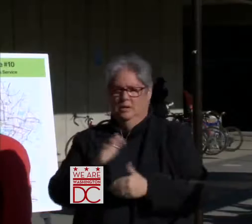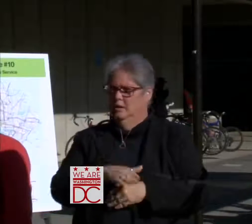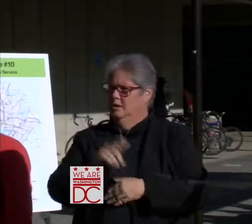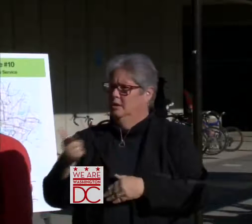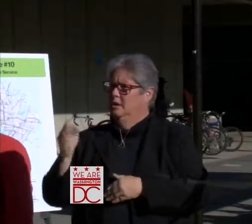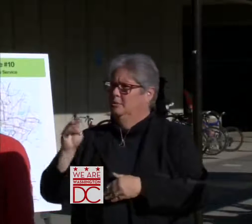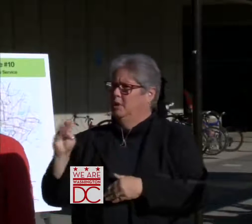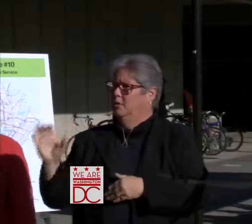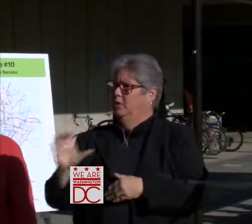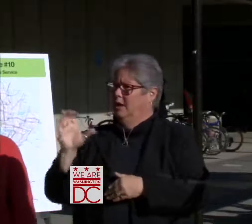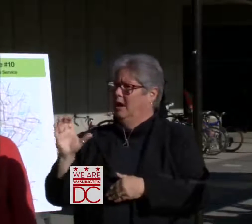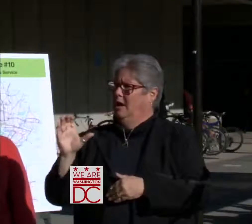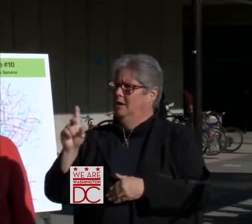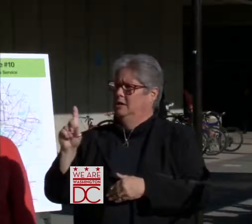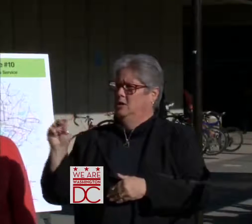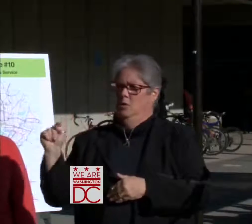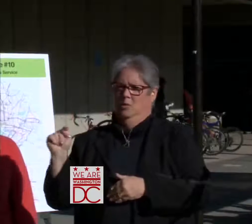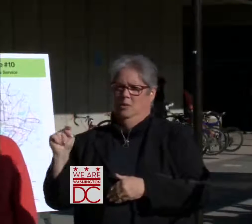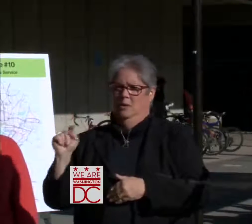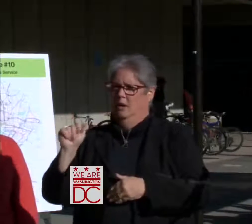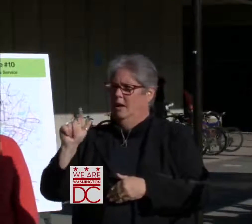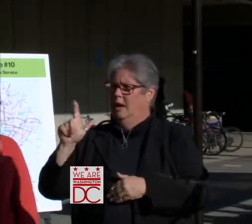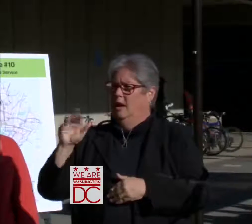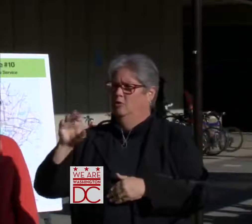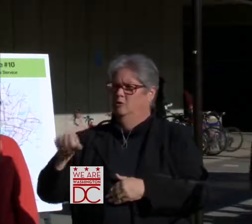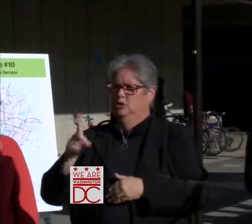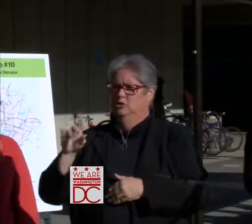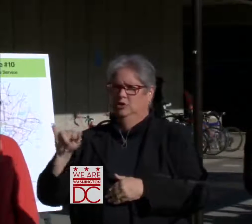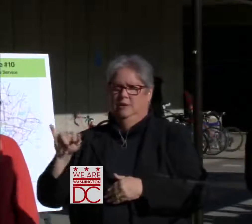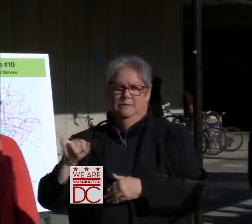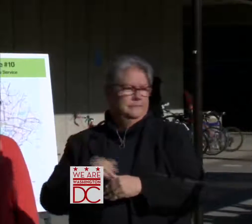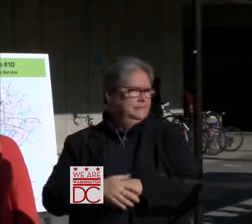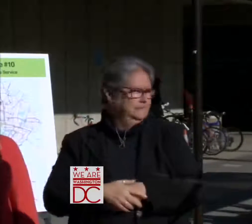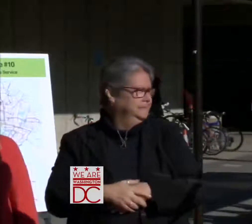MONTGOMERY COUNTY DOT, AL ROSHDIEH.